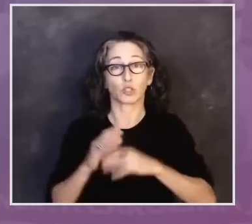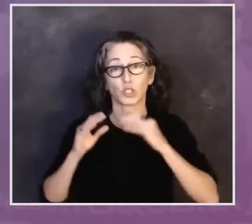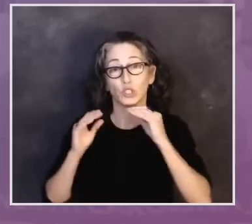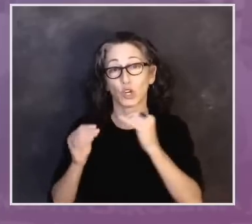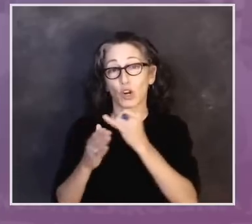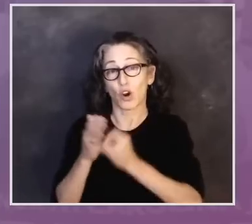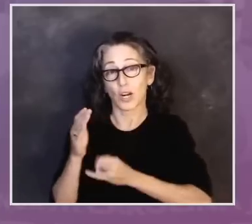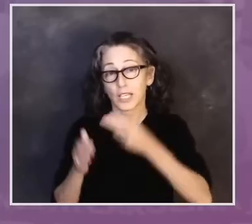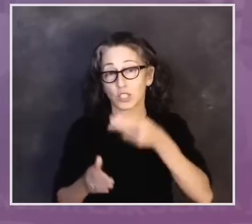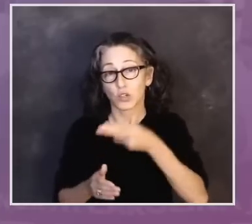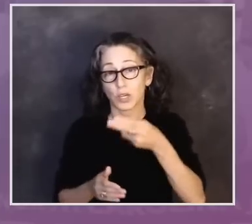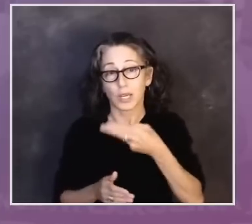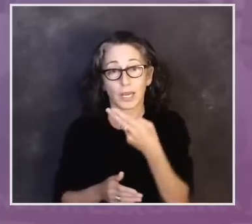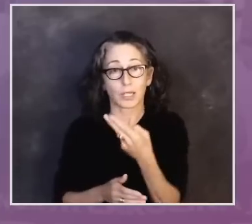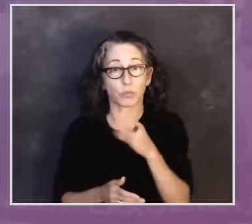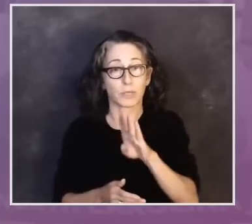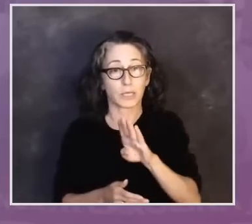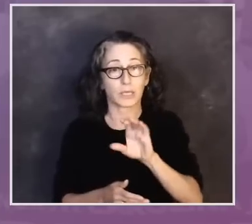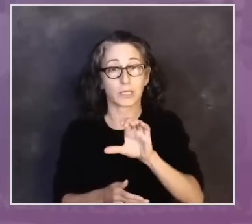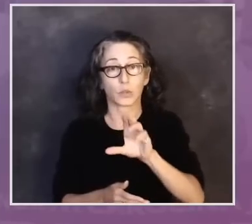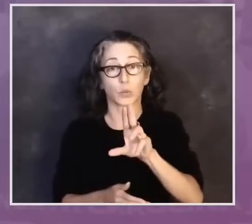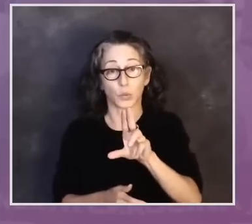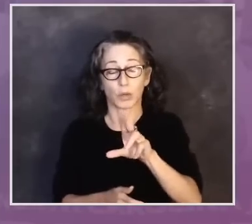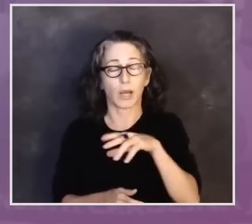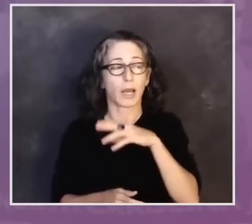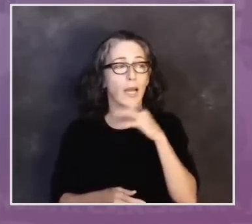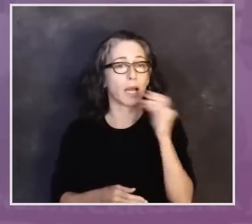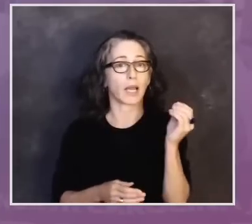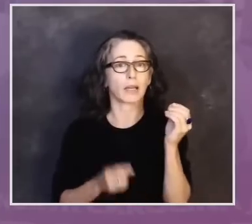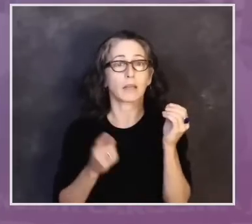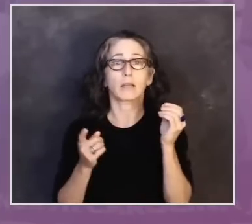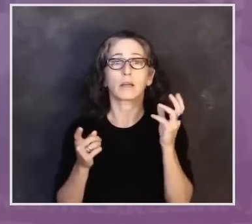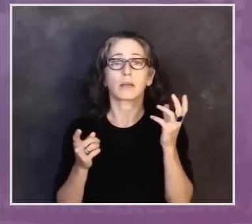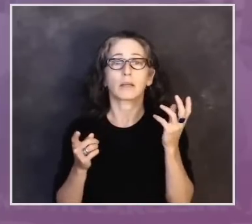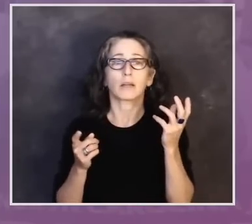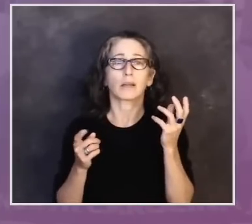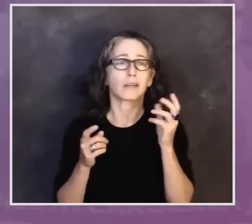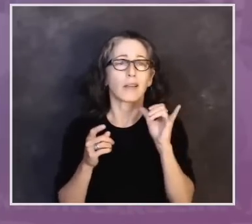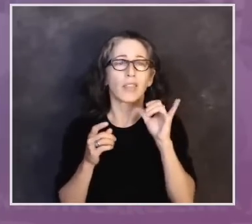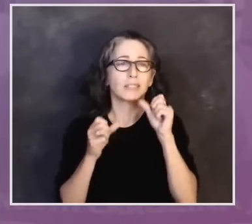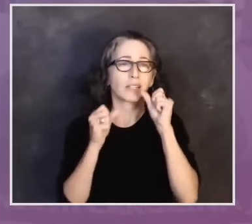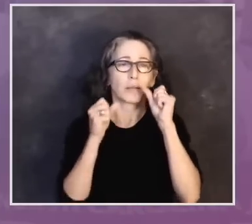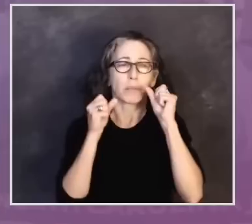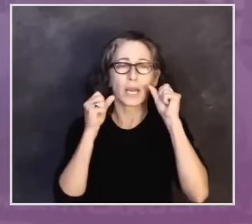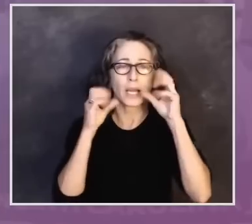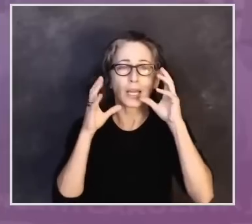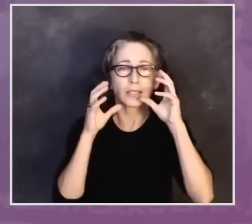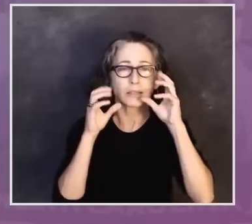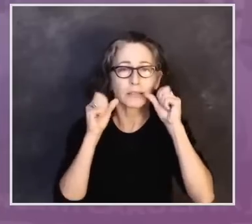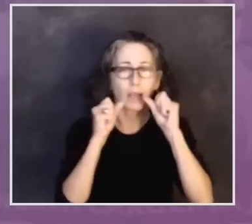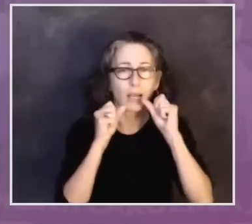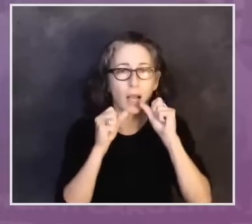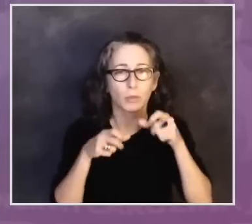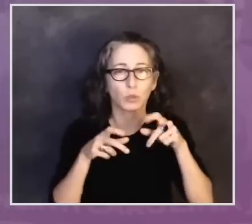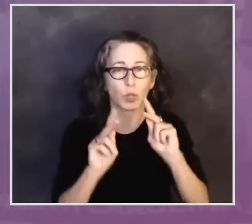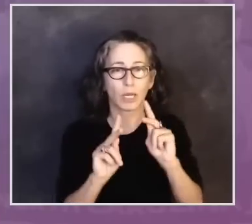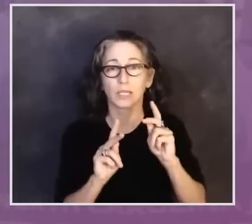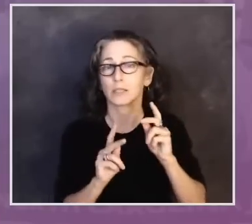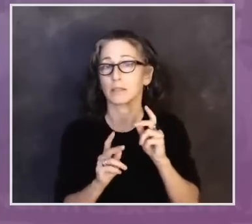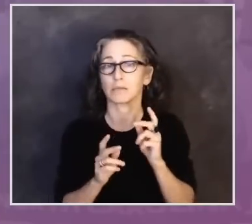ITSELF. NOT ONLY DOES THEY HAVE A PH.D., SHE TAUGHT ART HISTORY FOR SOME TIME.